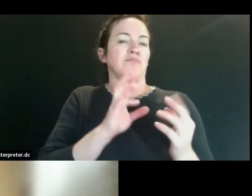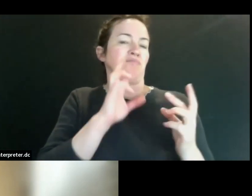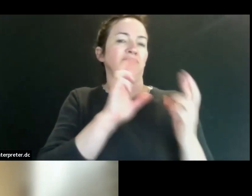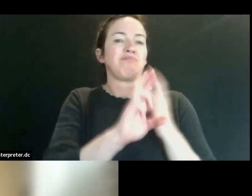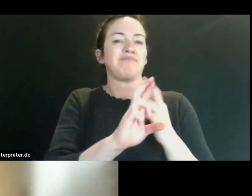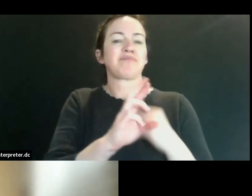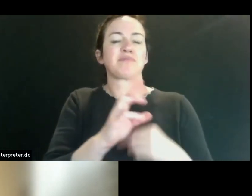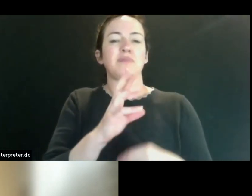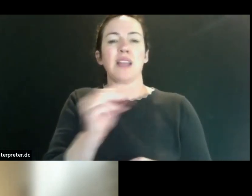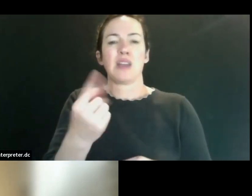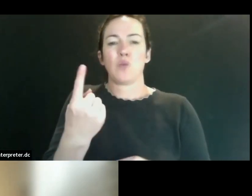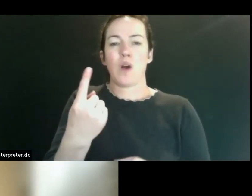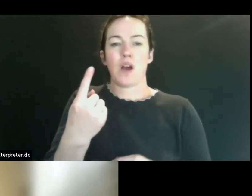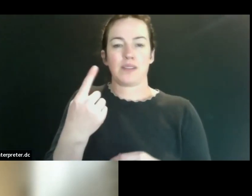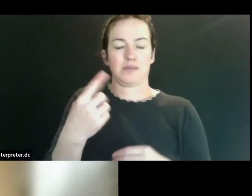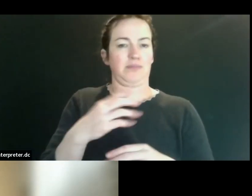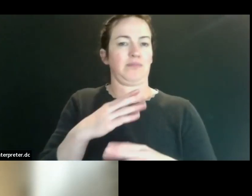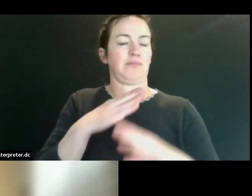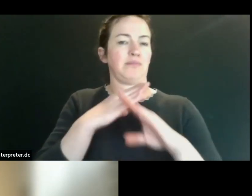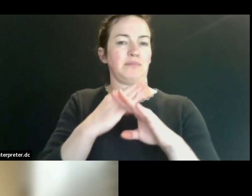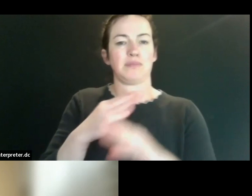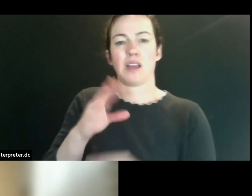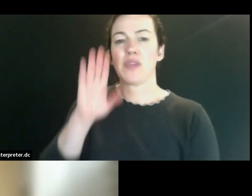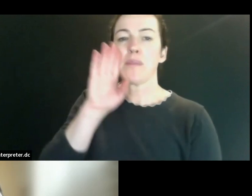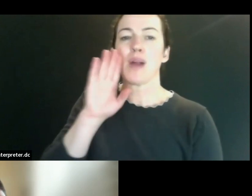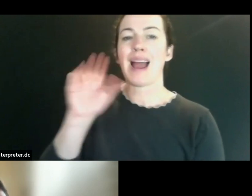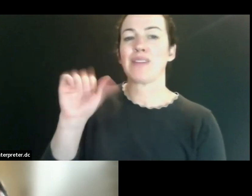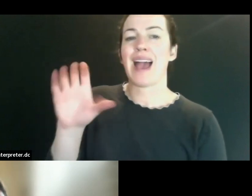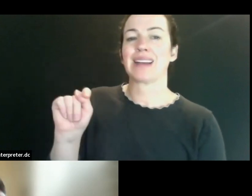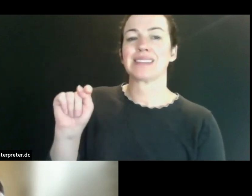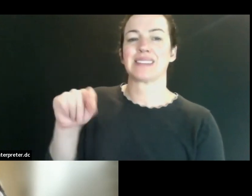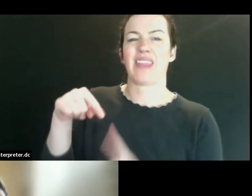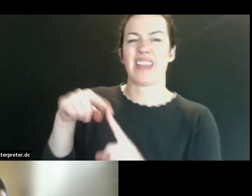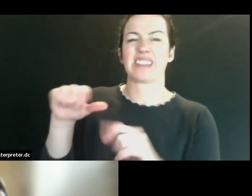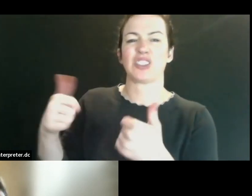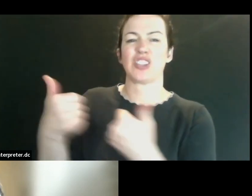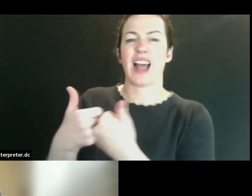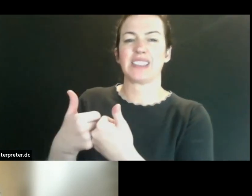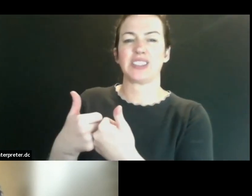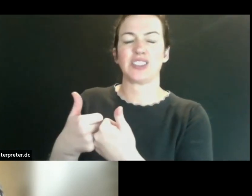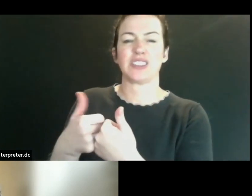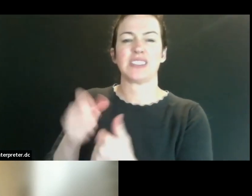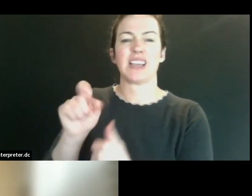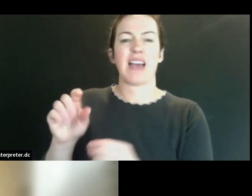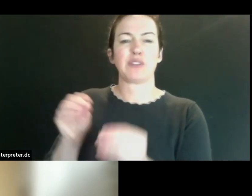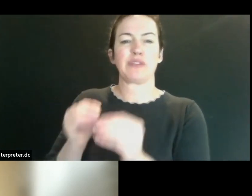is the Brown Act itself. That's a challenge. So there…that's gotta be a fix at the legislature.